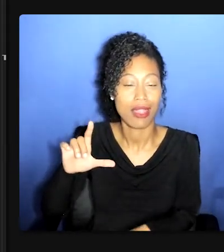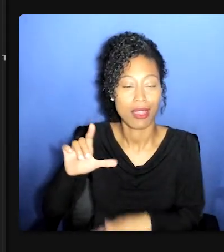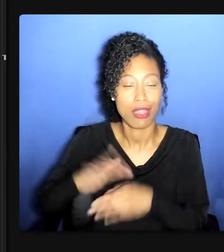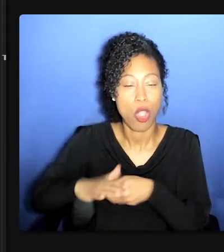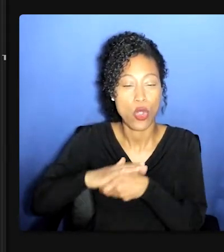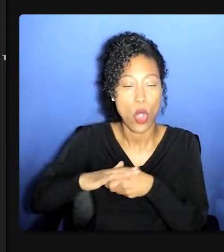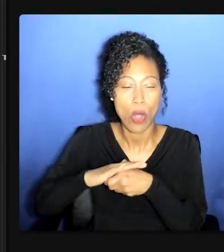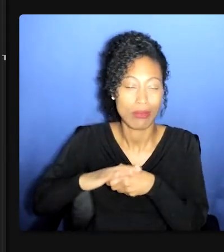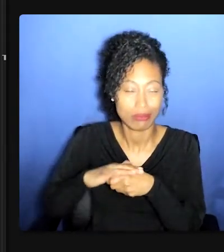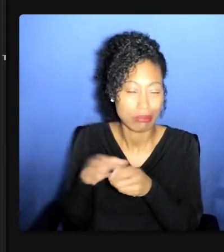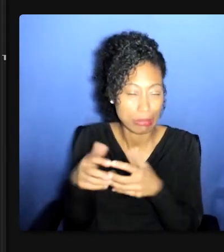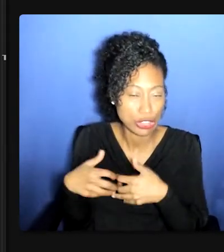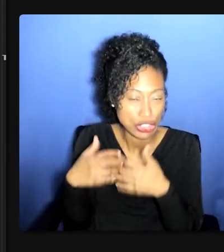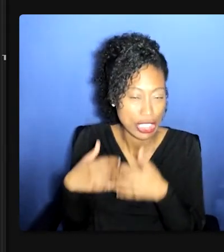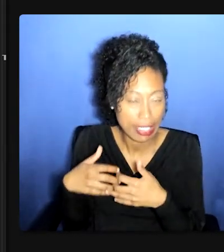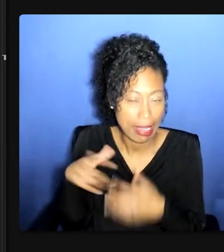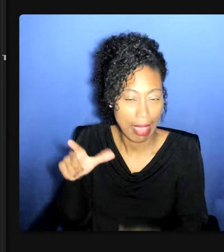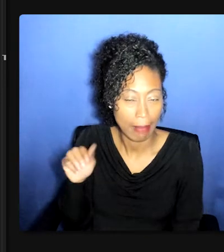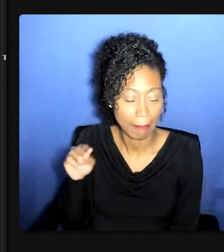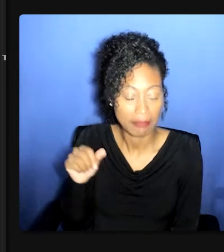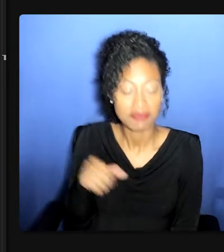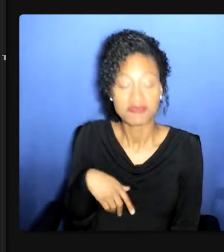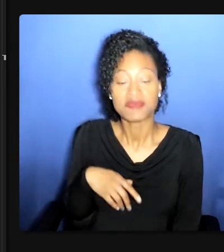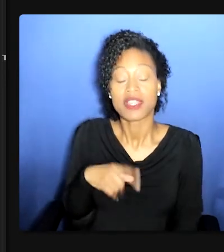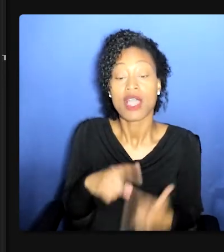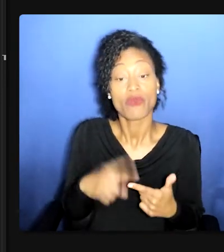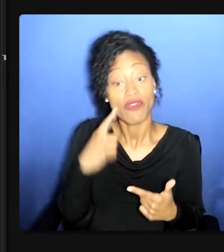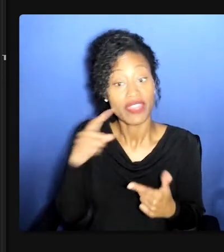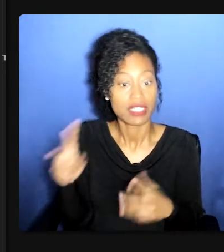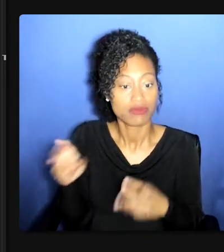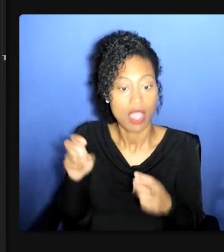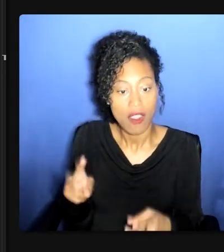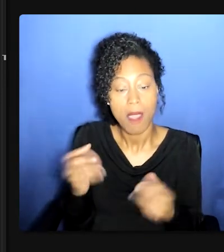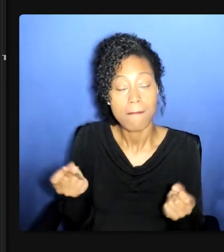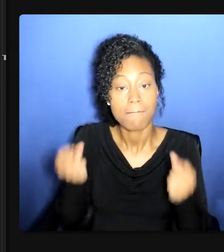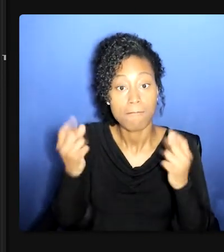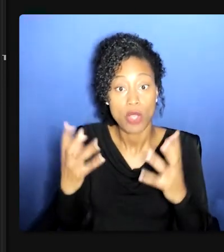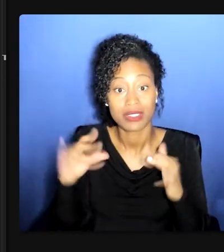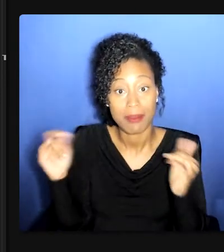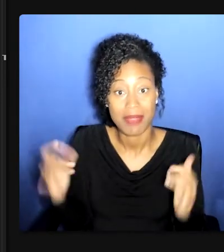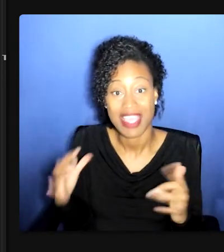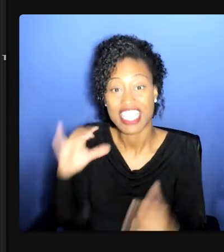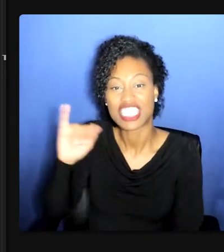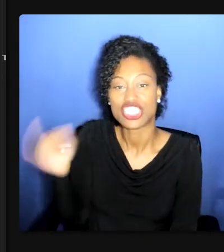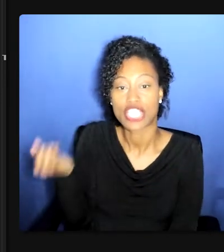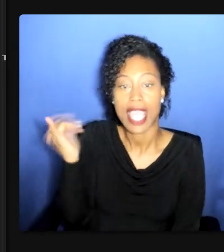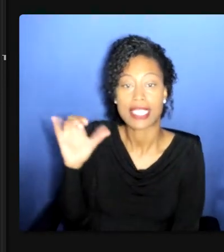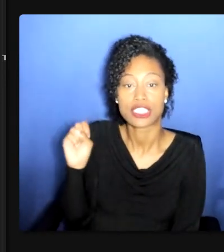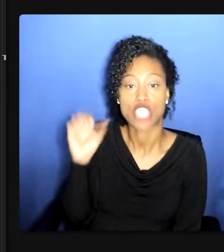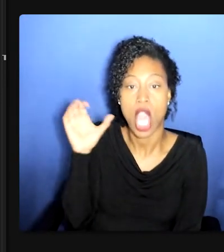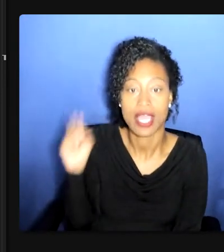This extracted folder contains a MultiplayerSettings.json file